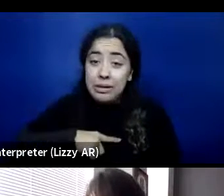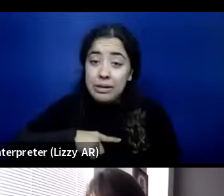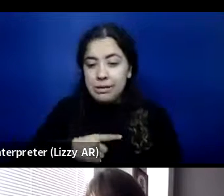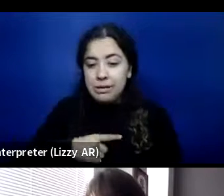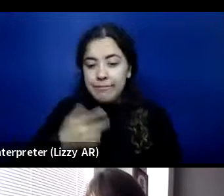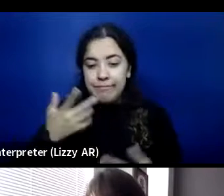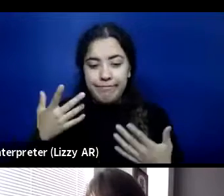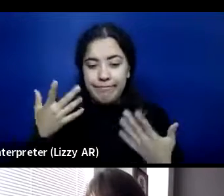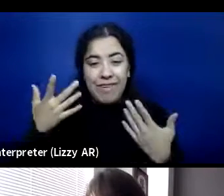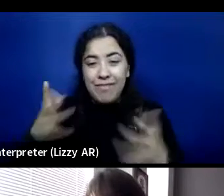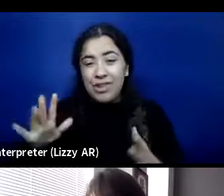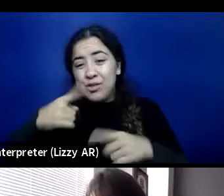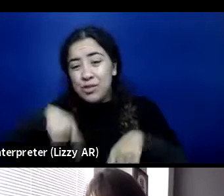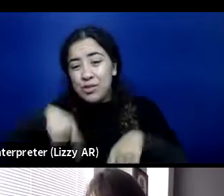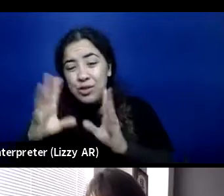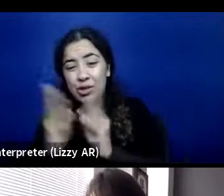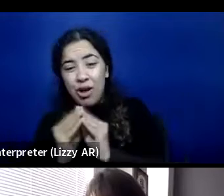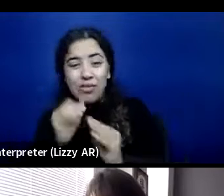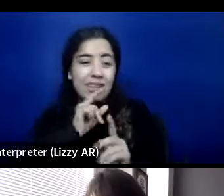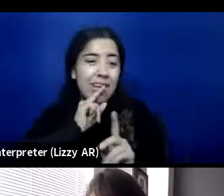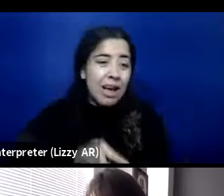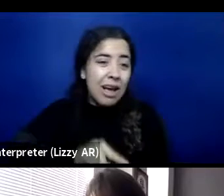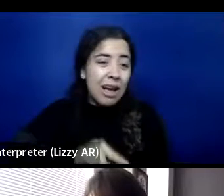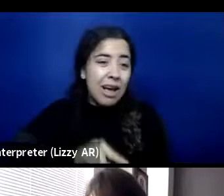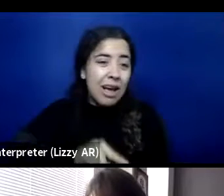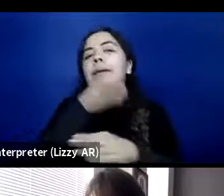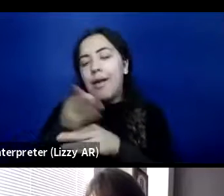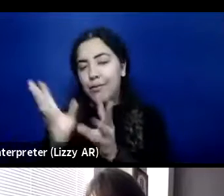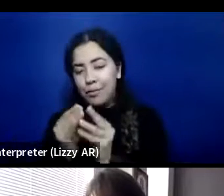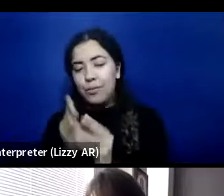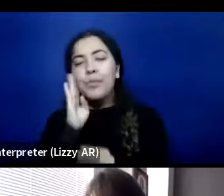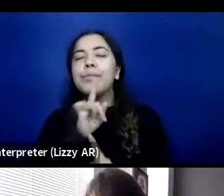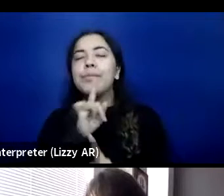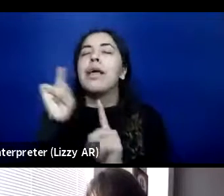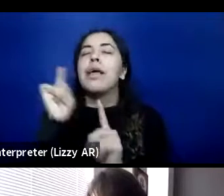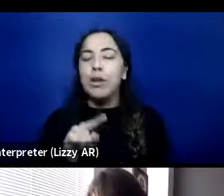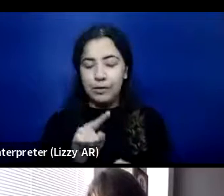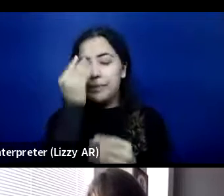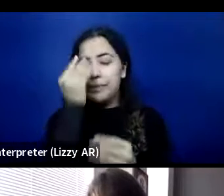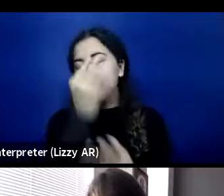So, Karen, let me ask you another question. It's often said that technology is the great equalizer.